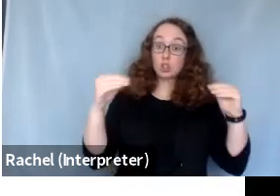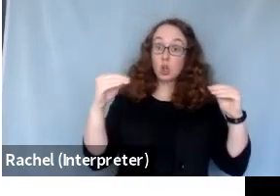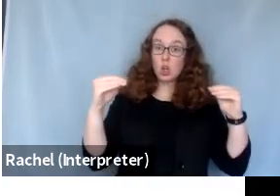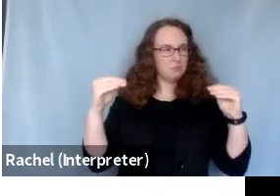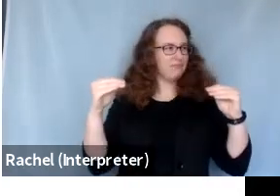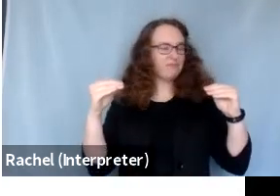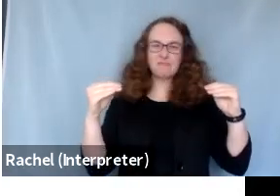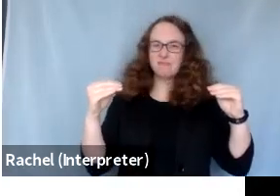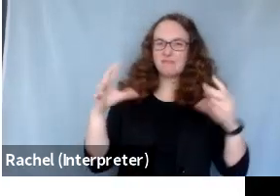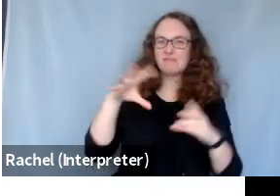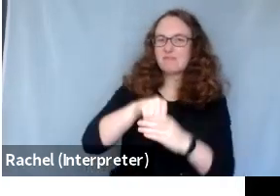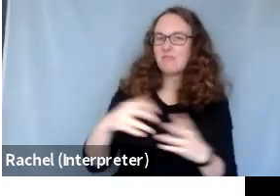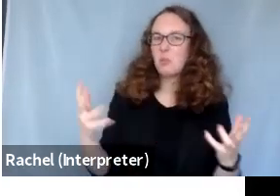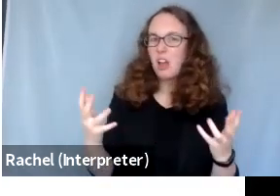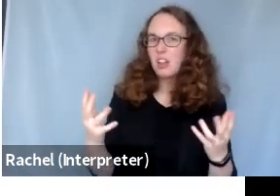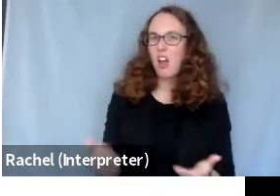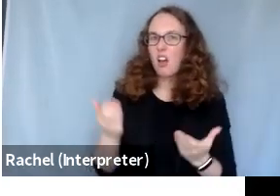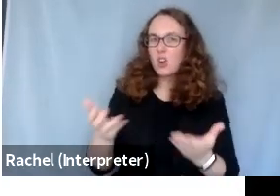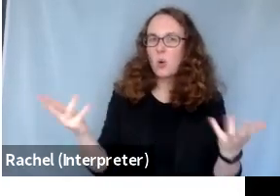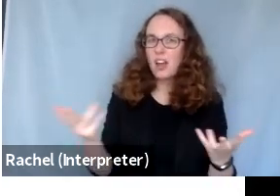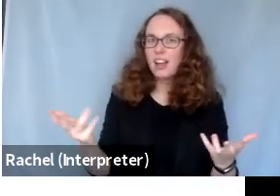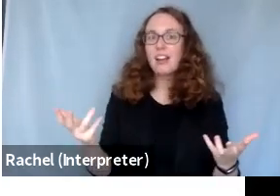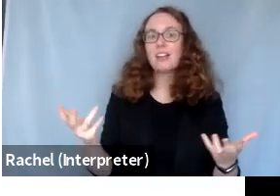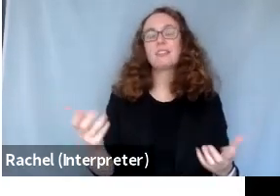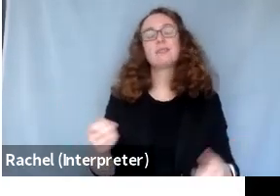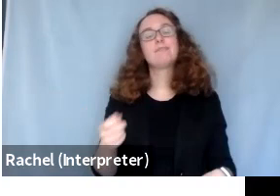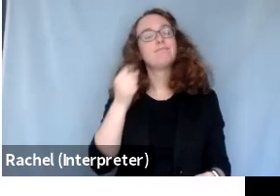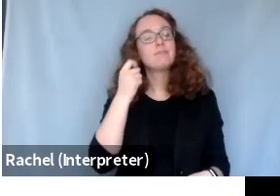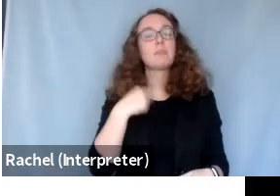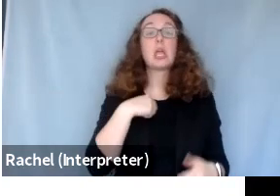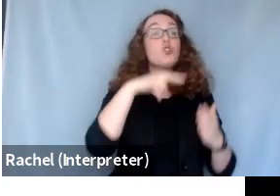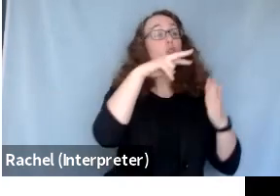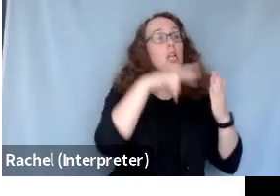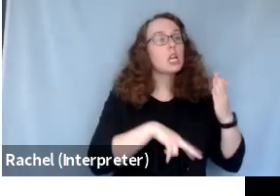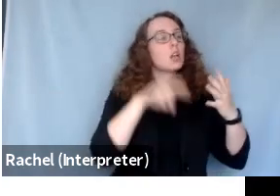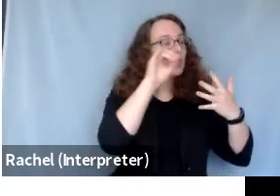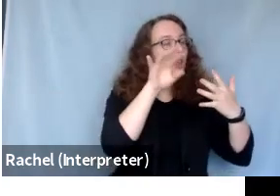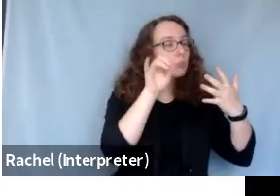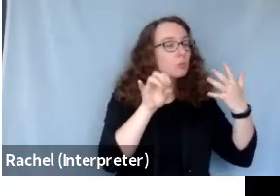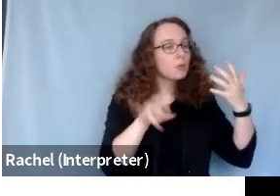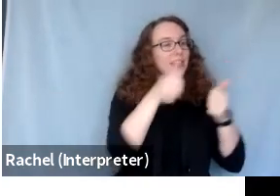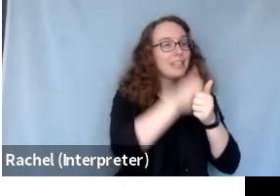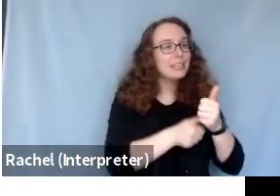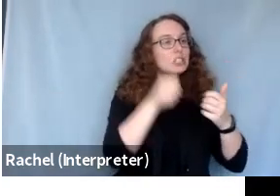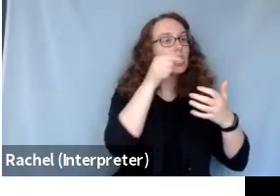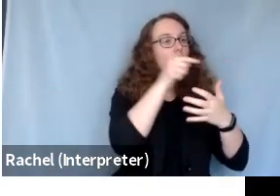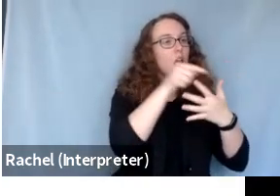we're not going to go down the line and read every single bullet point, won't insult your abilities, but we